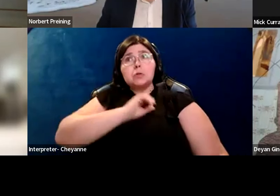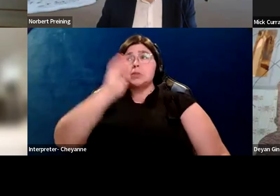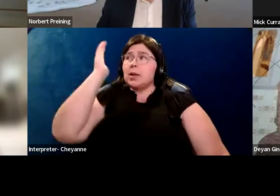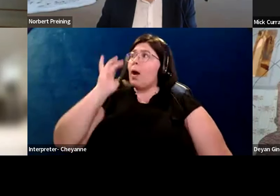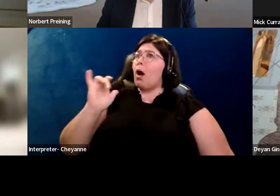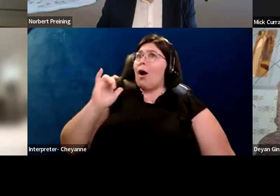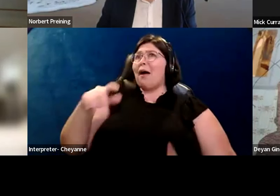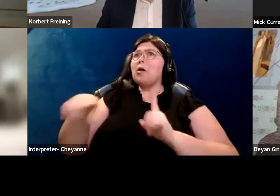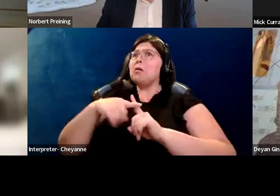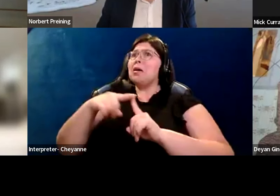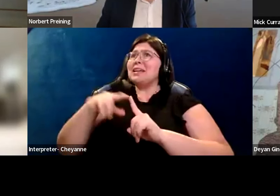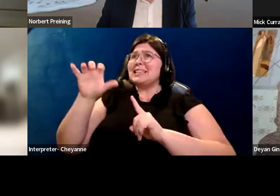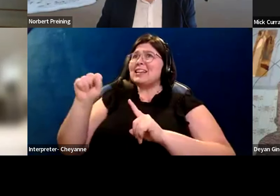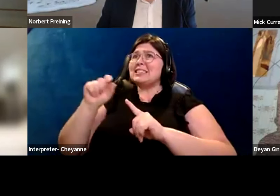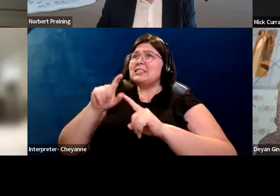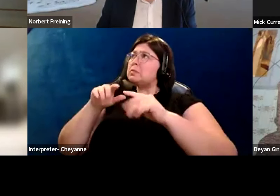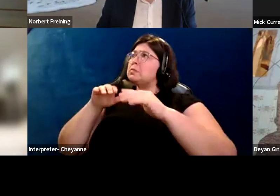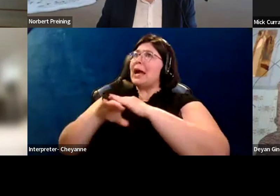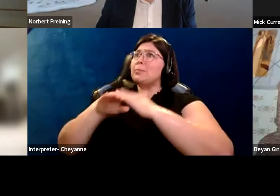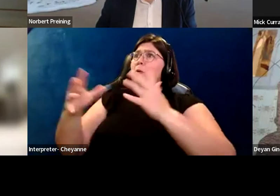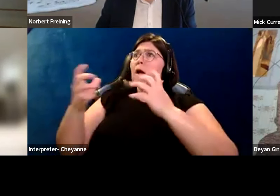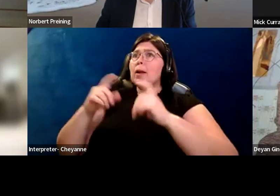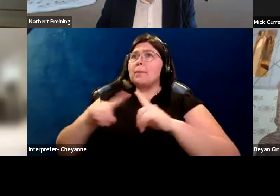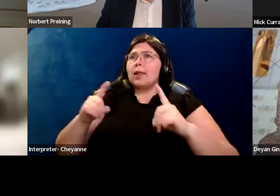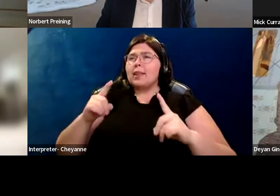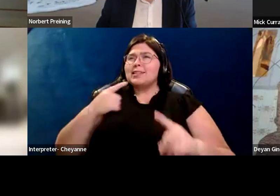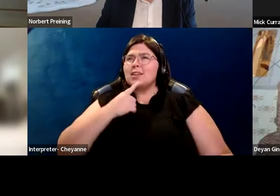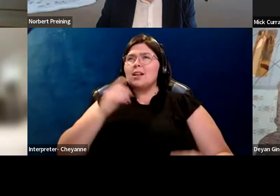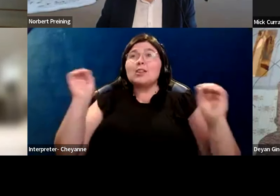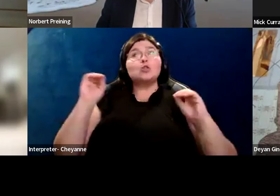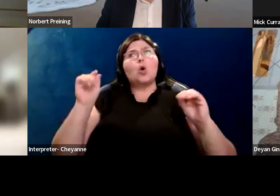But they complained that there was no tools readily available for that.